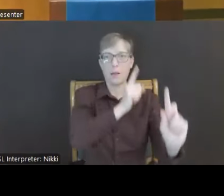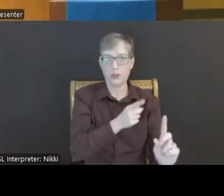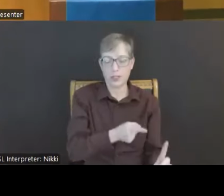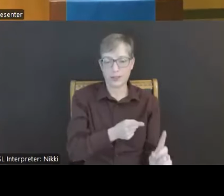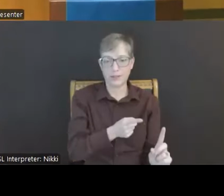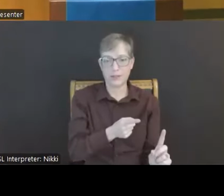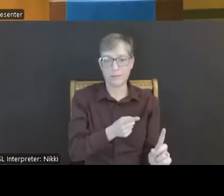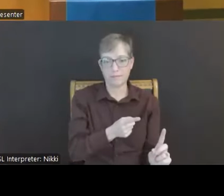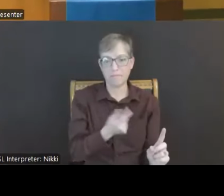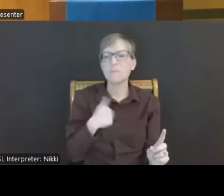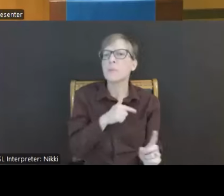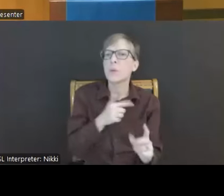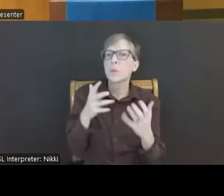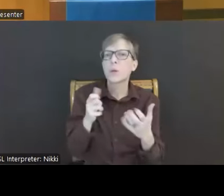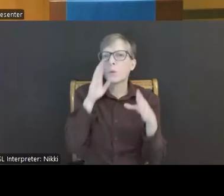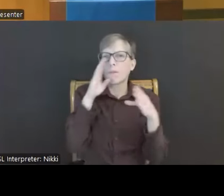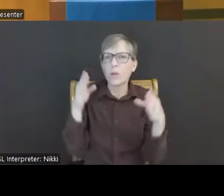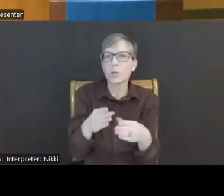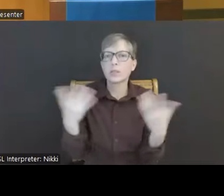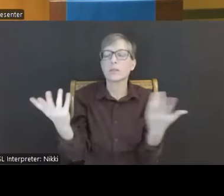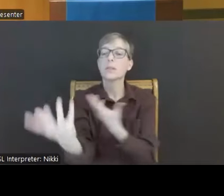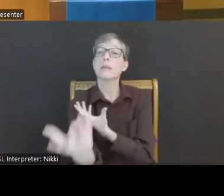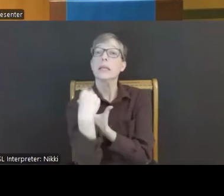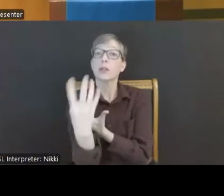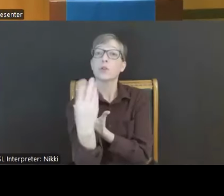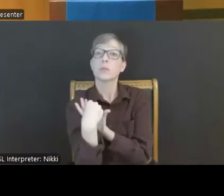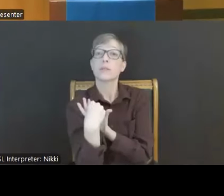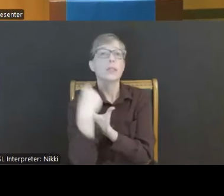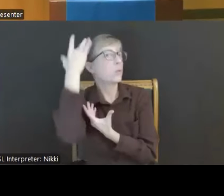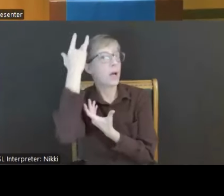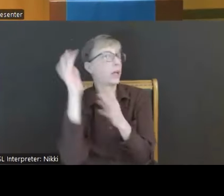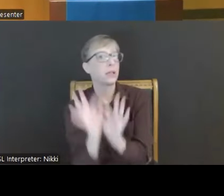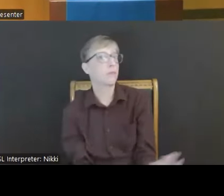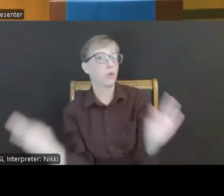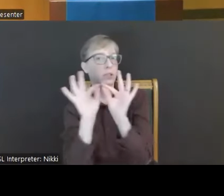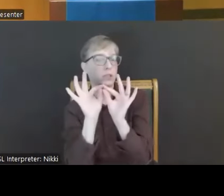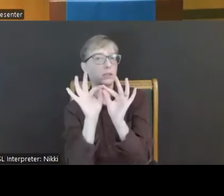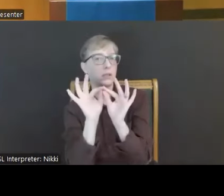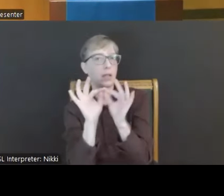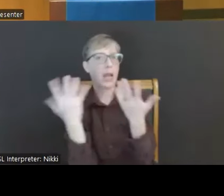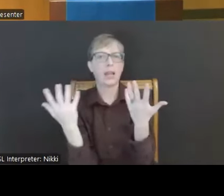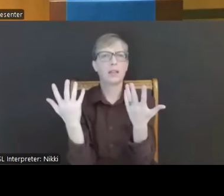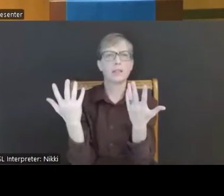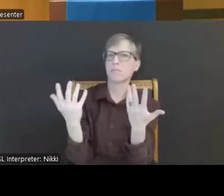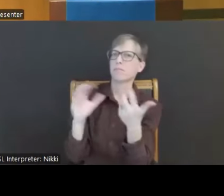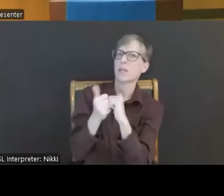understand the importance of inclusivity and how do we highlight some of these Concepts um